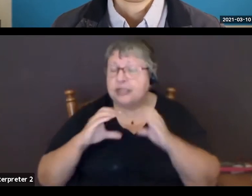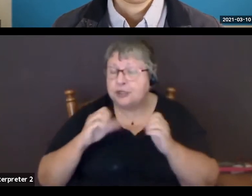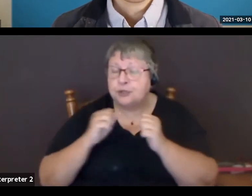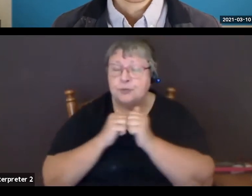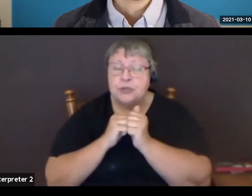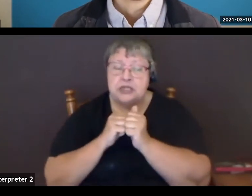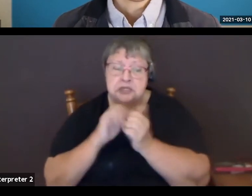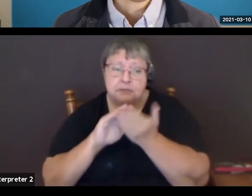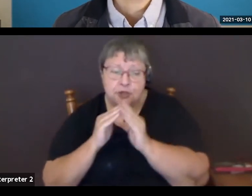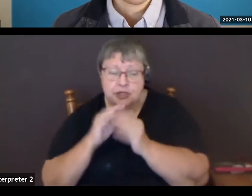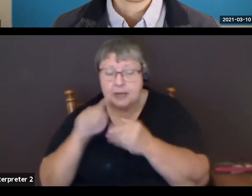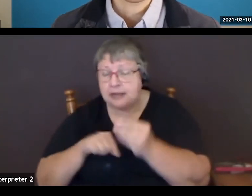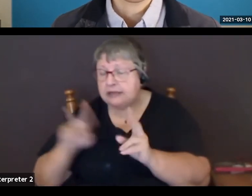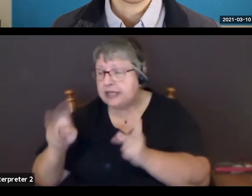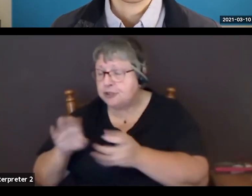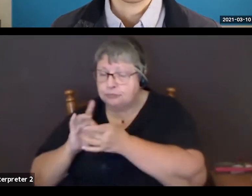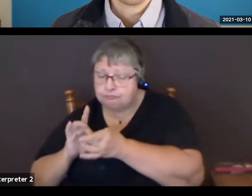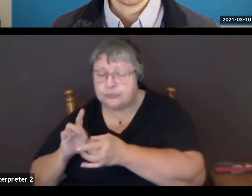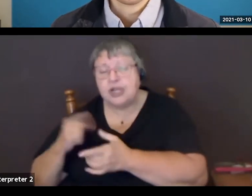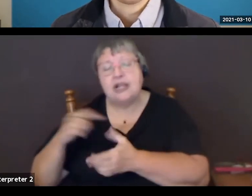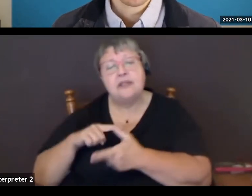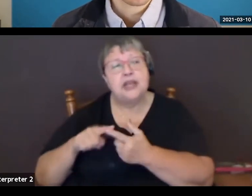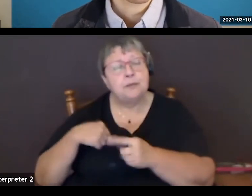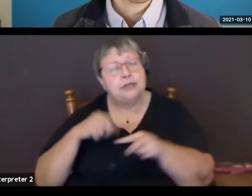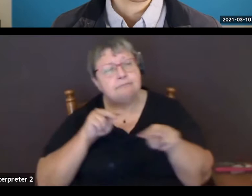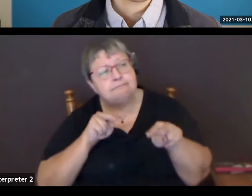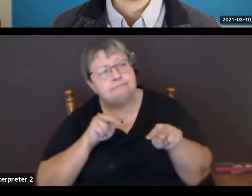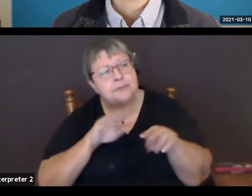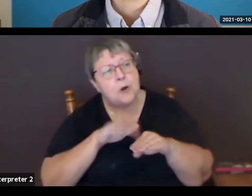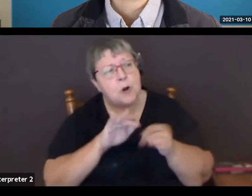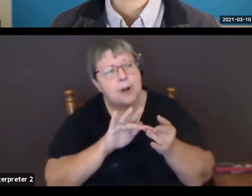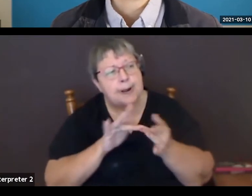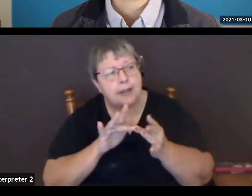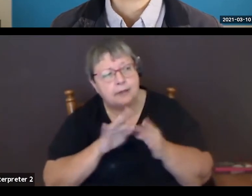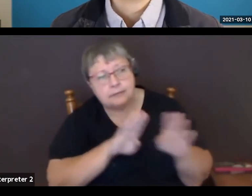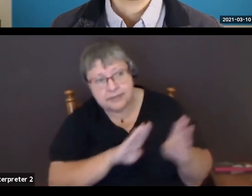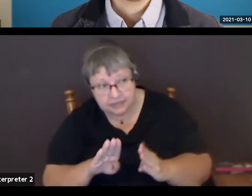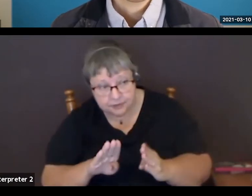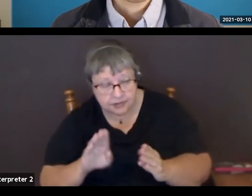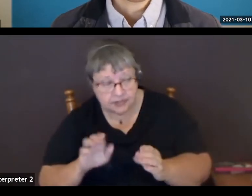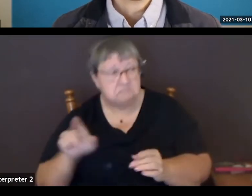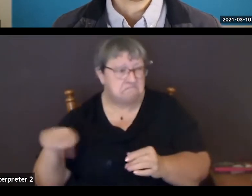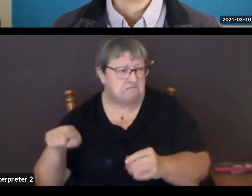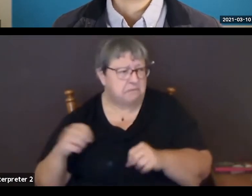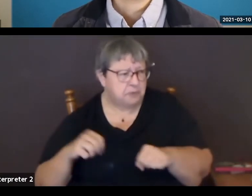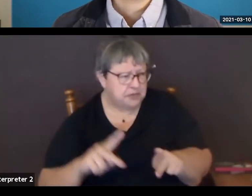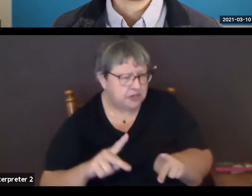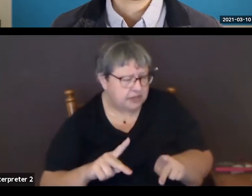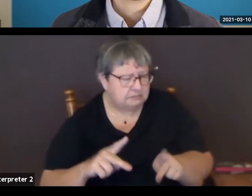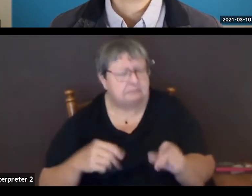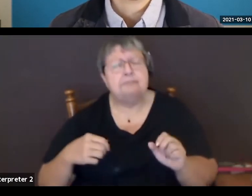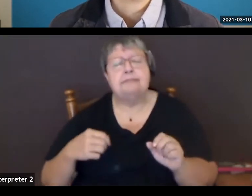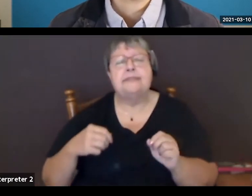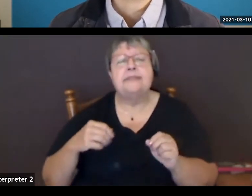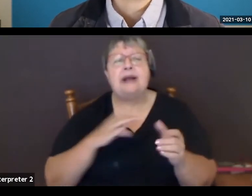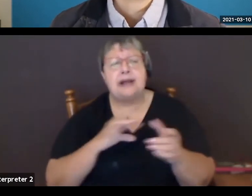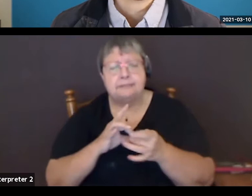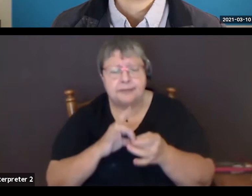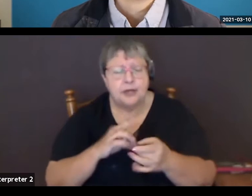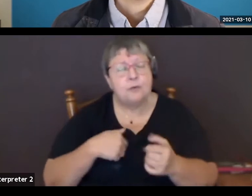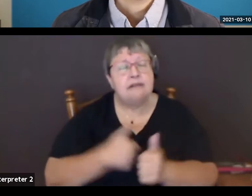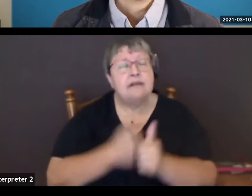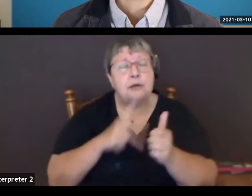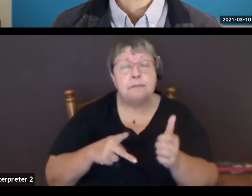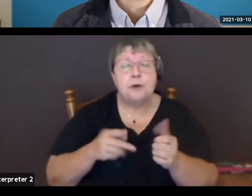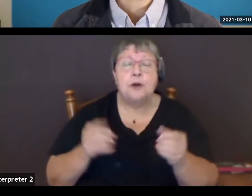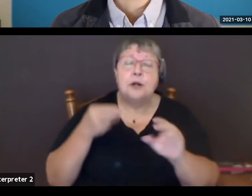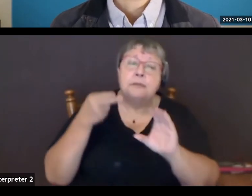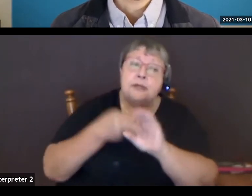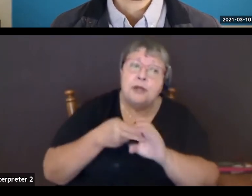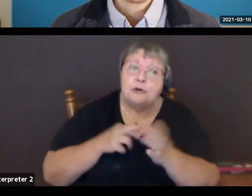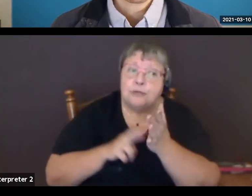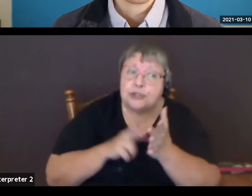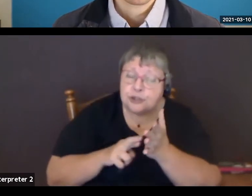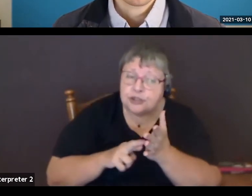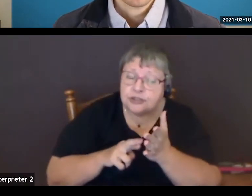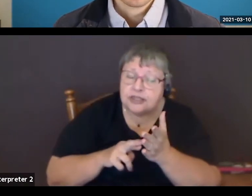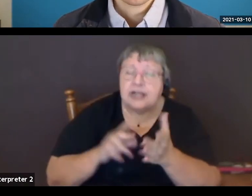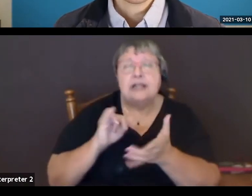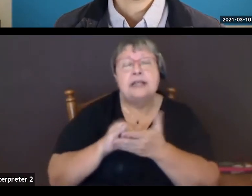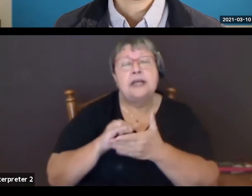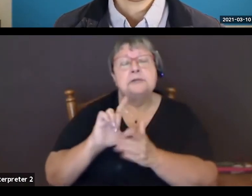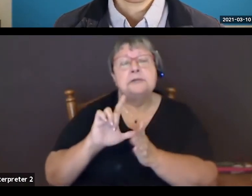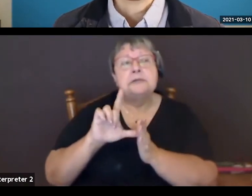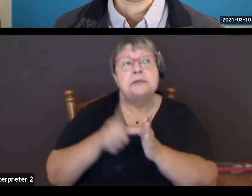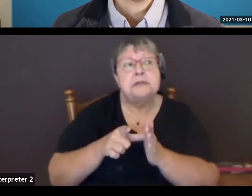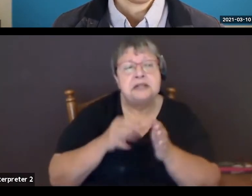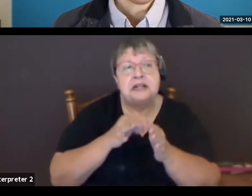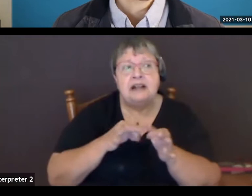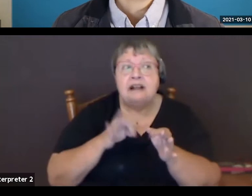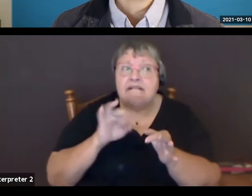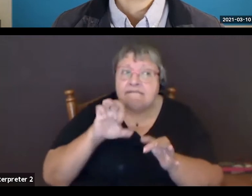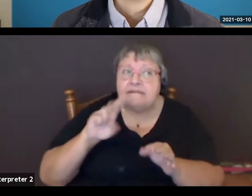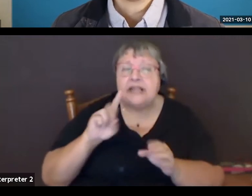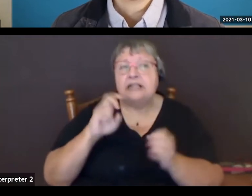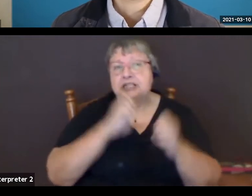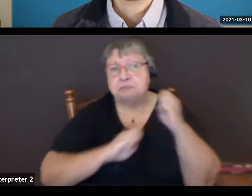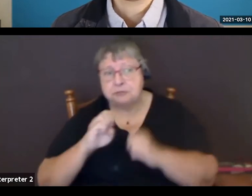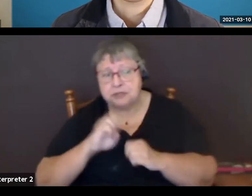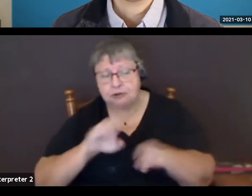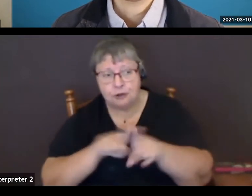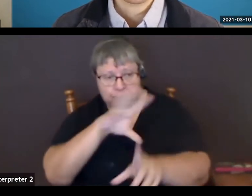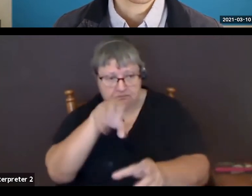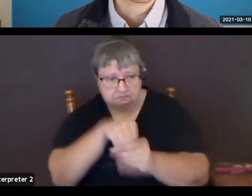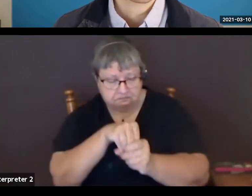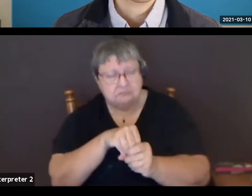We then carry out observational analyses of online behavior with their permission and collaboration. We follow up with further participatory research design that then leads to field experiments and engages with theory, often but not exclusively in communication